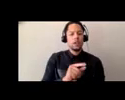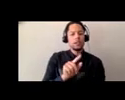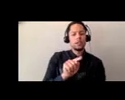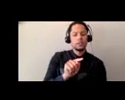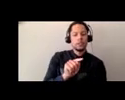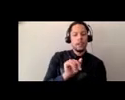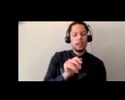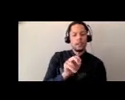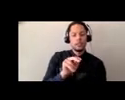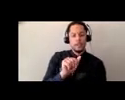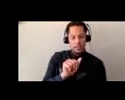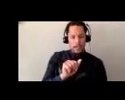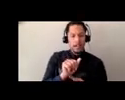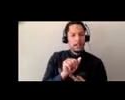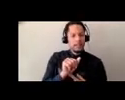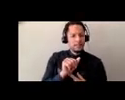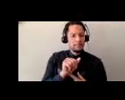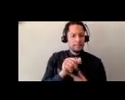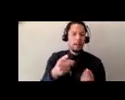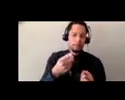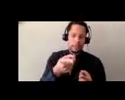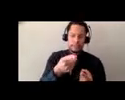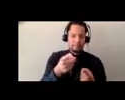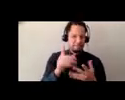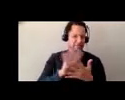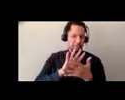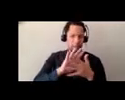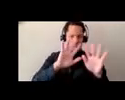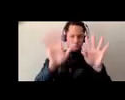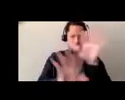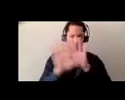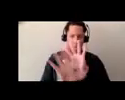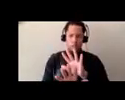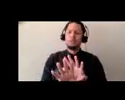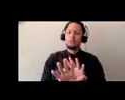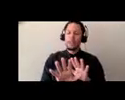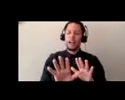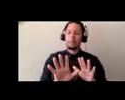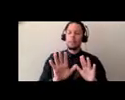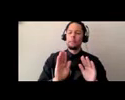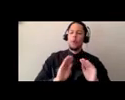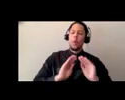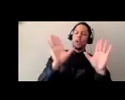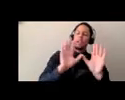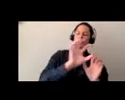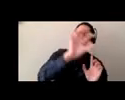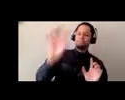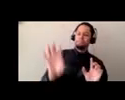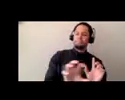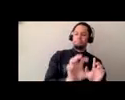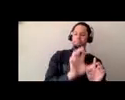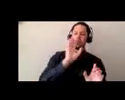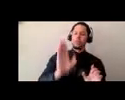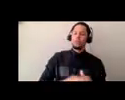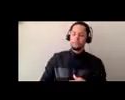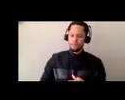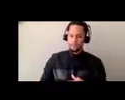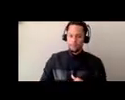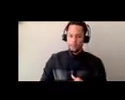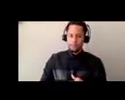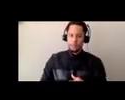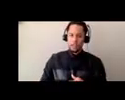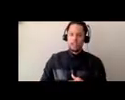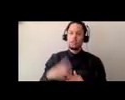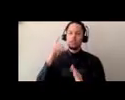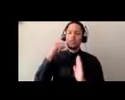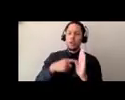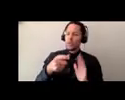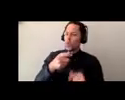cleaner also but that you can see who isn't part of this yet that you need to.